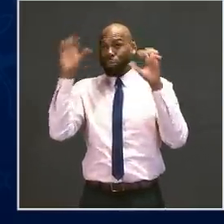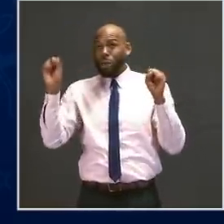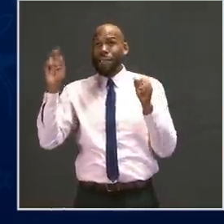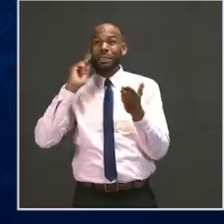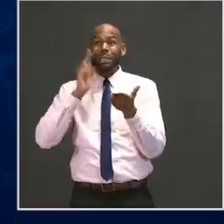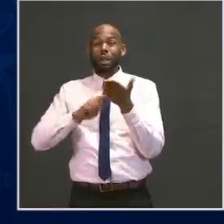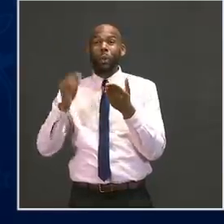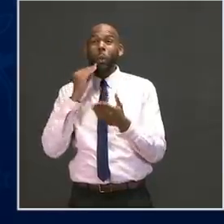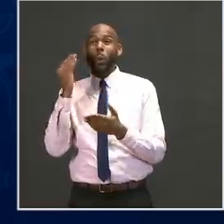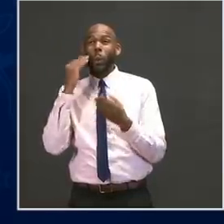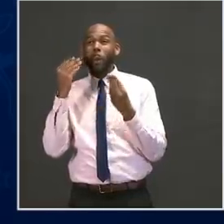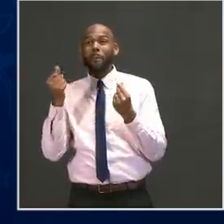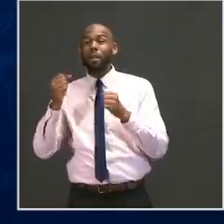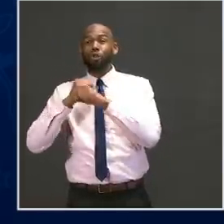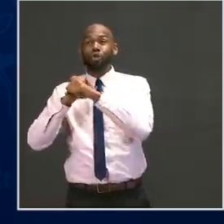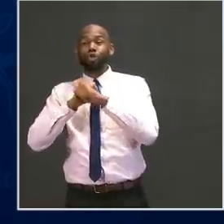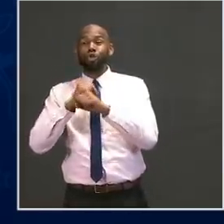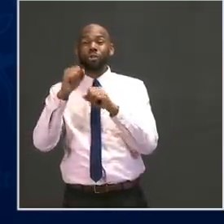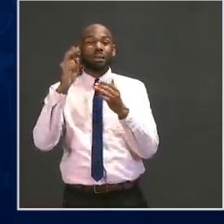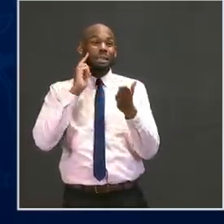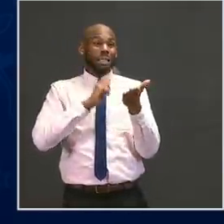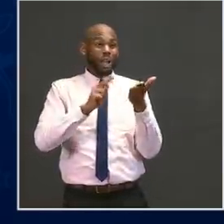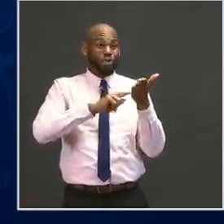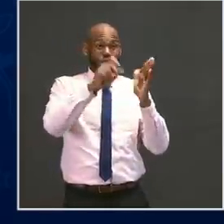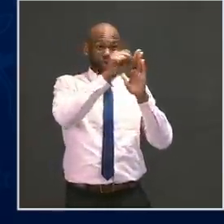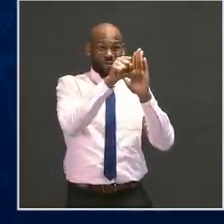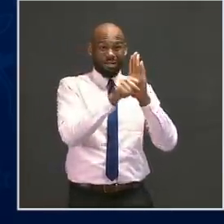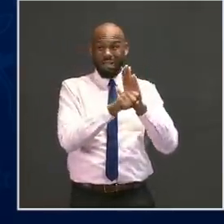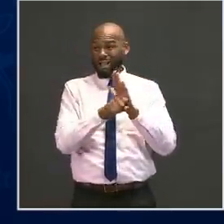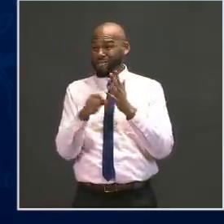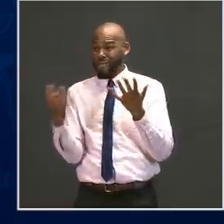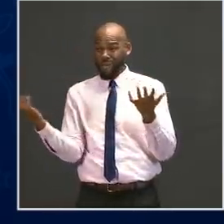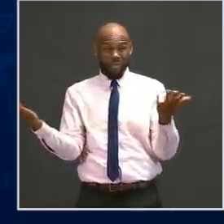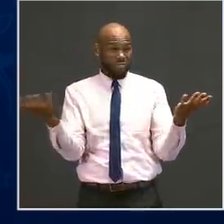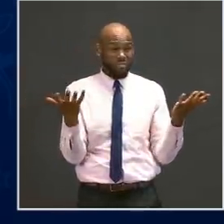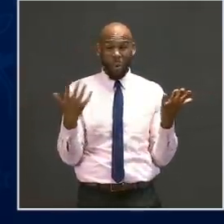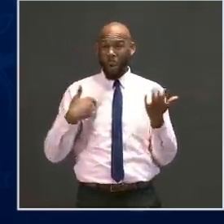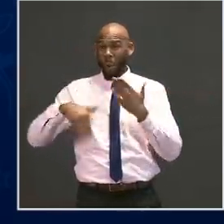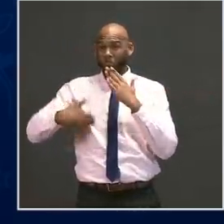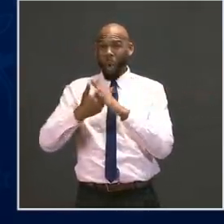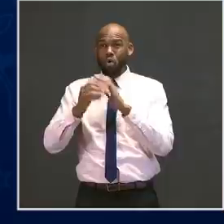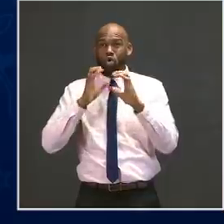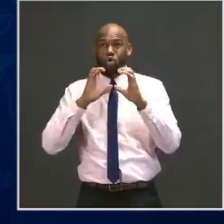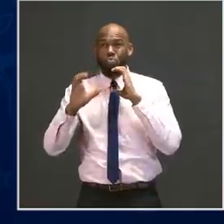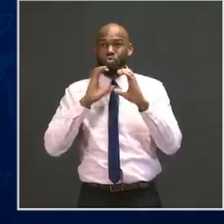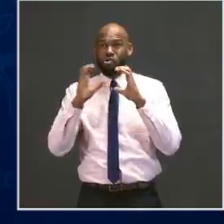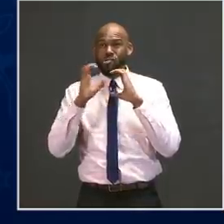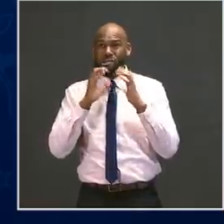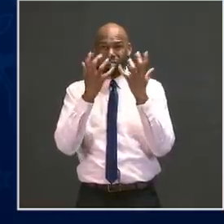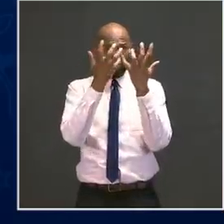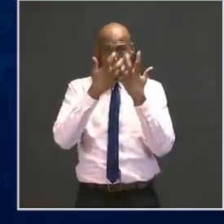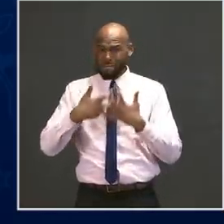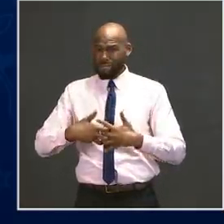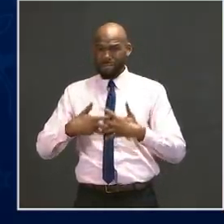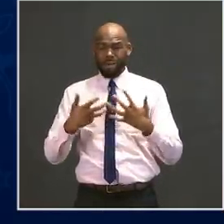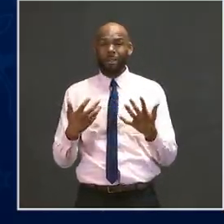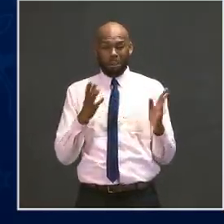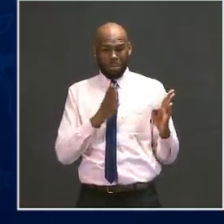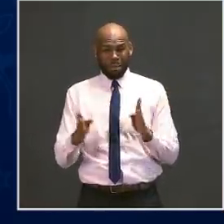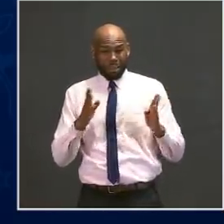to the Secretary of State -- to communicate where we stand, which is that the President, our entire administration